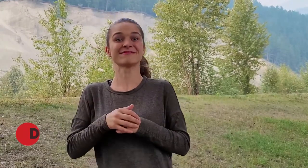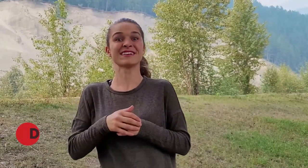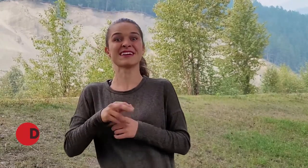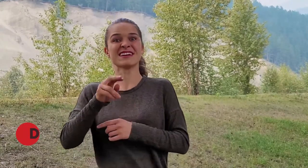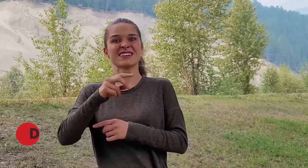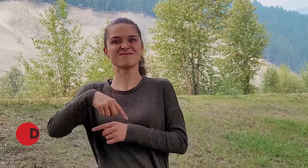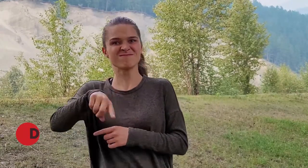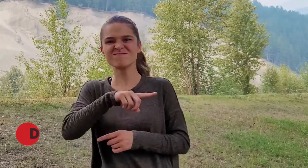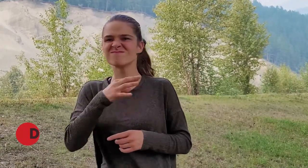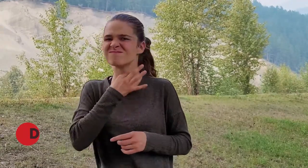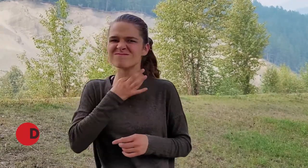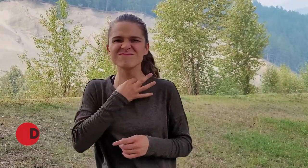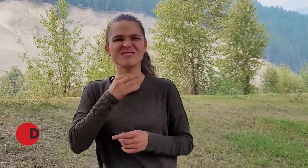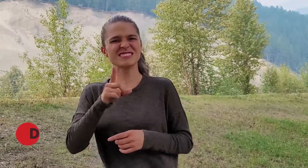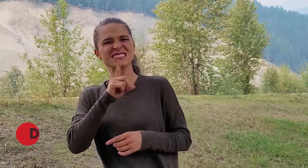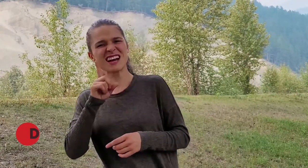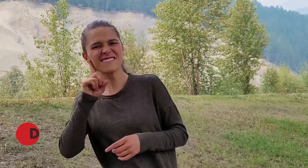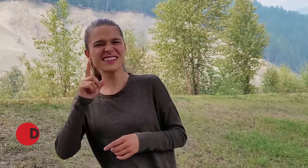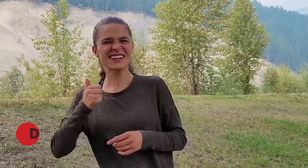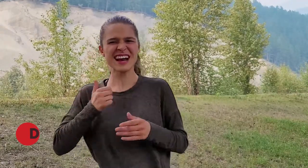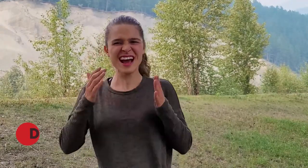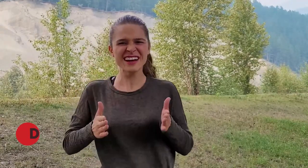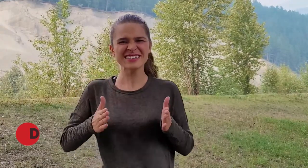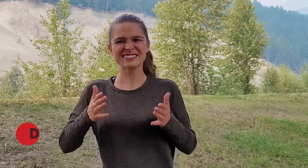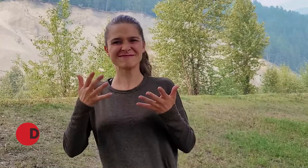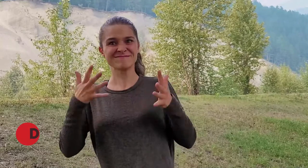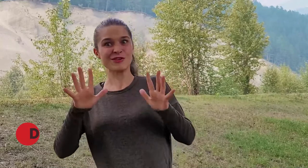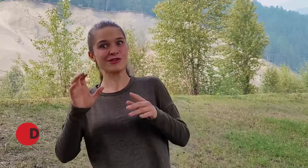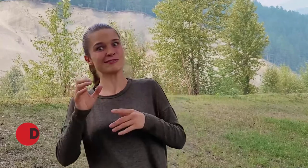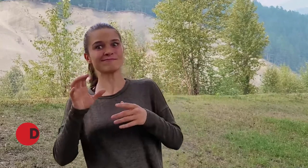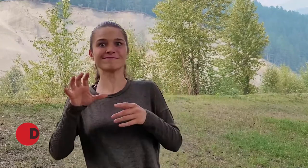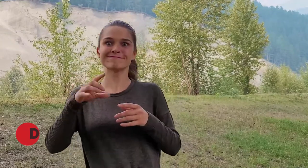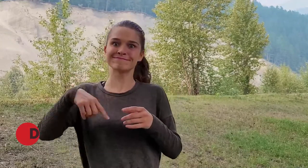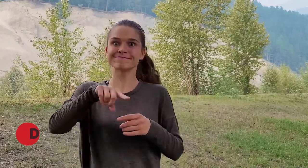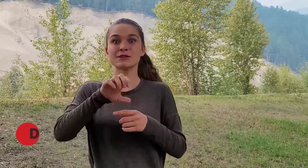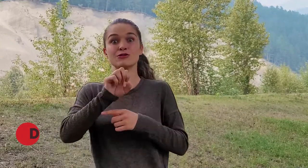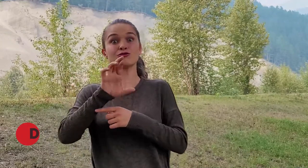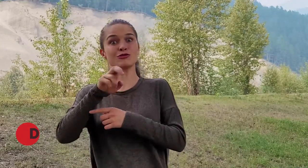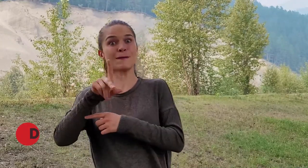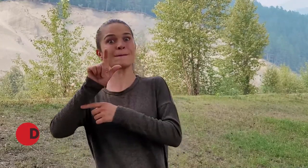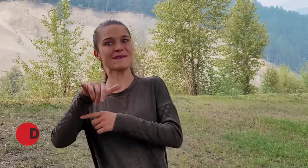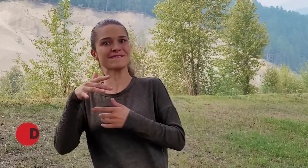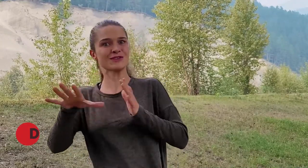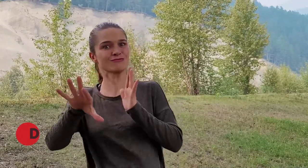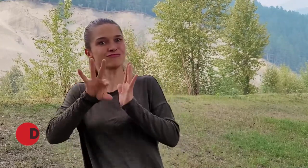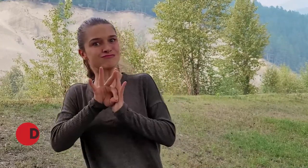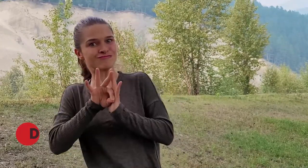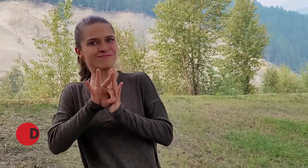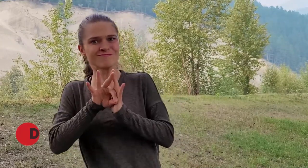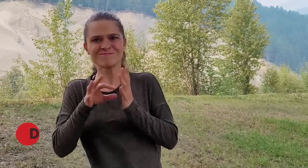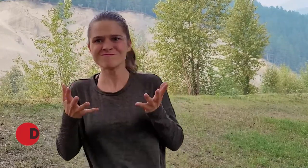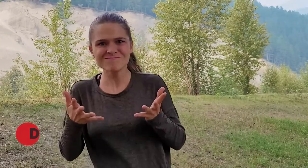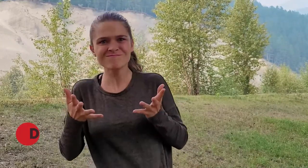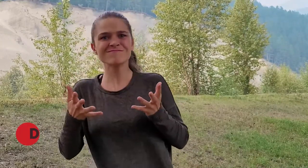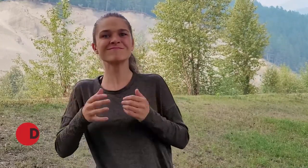Who are the Deaf Canadians that had their screenplay selected?